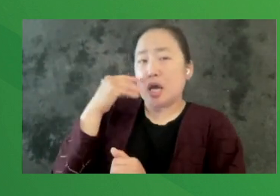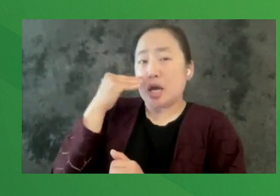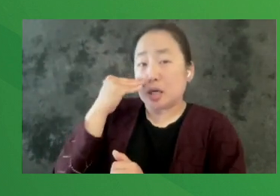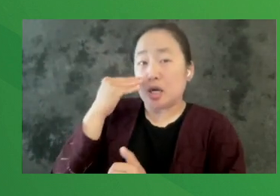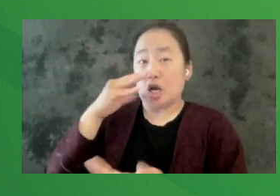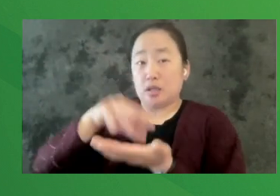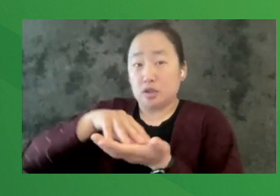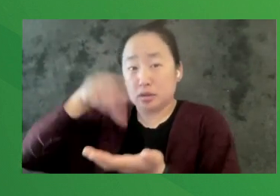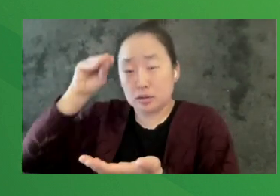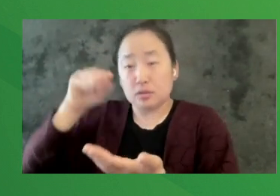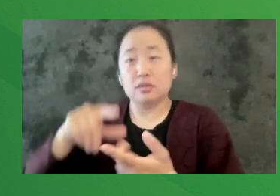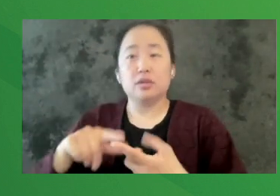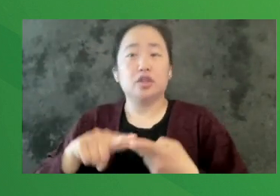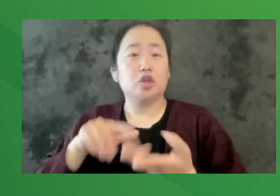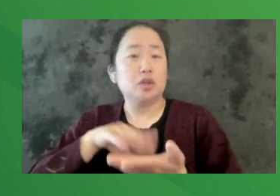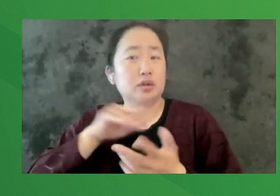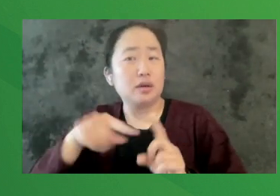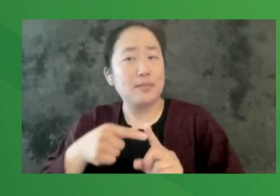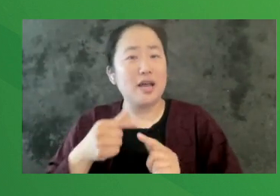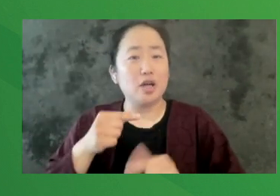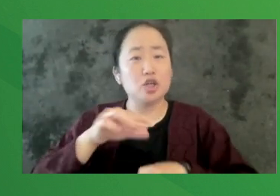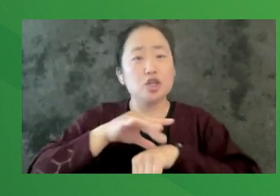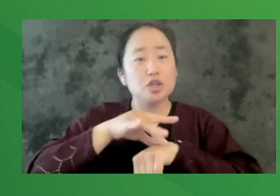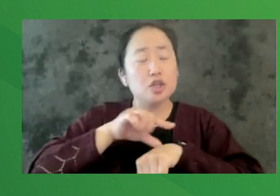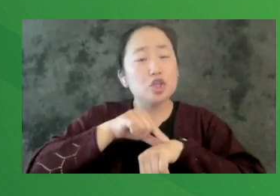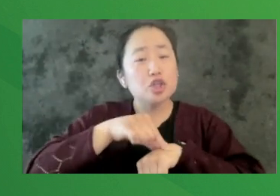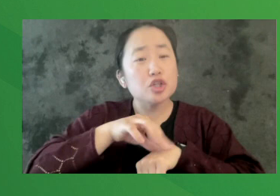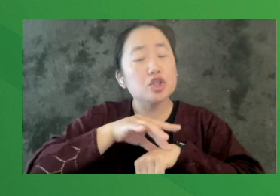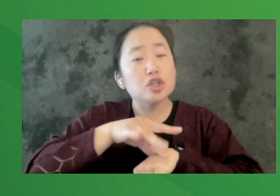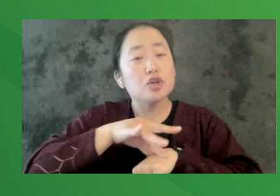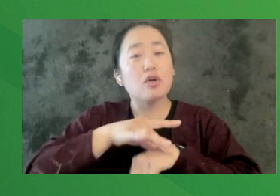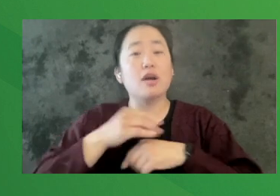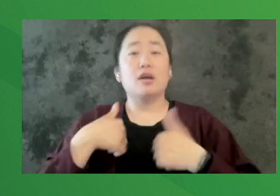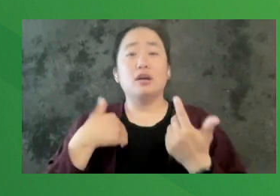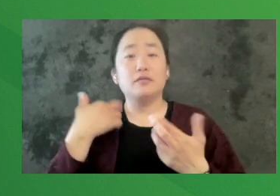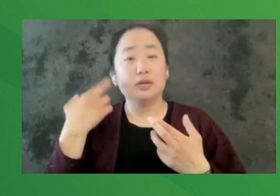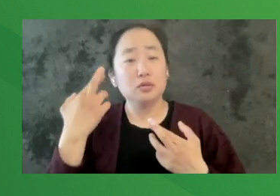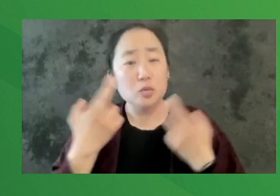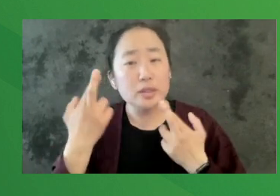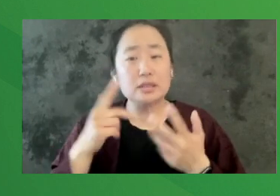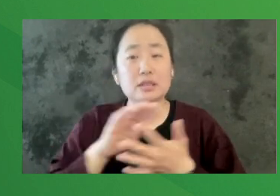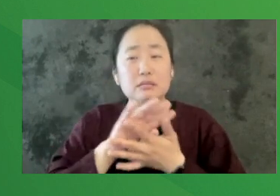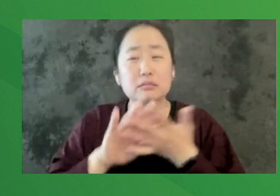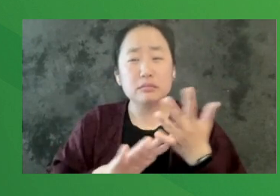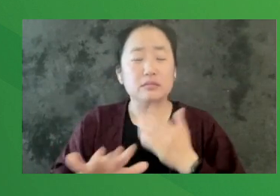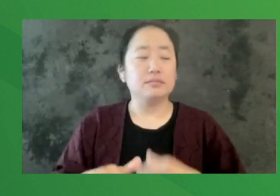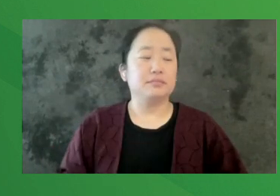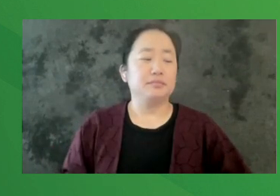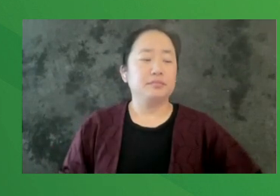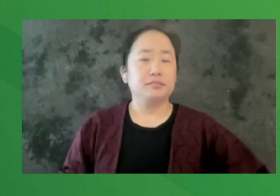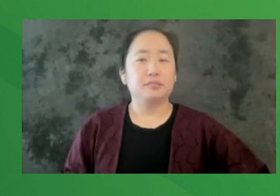about geographic reasoning or economic thinking. And so, for example, in the next slide, here's